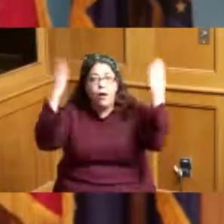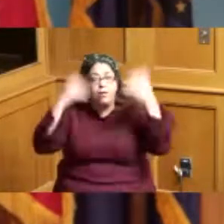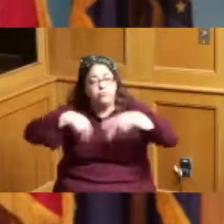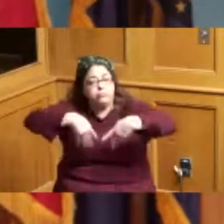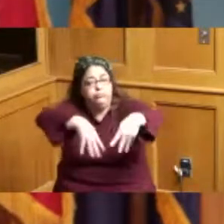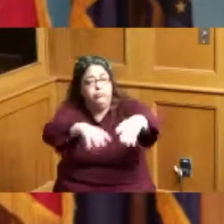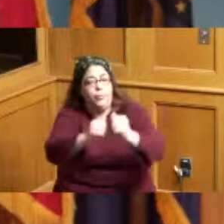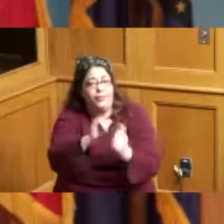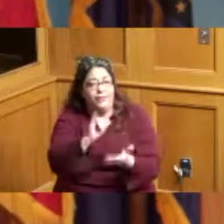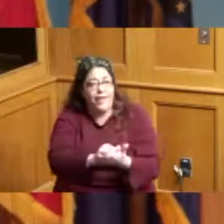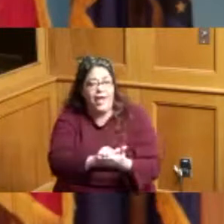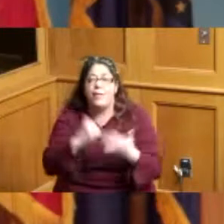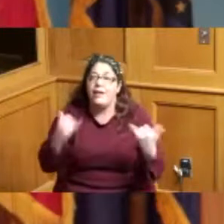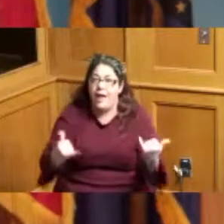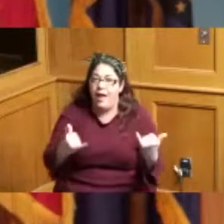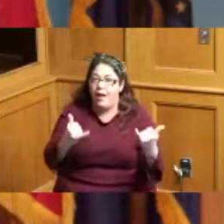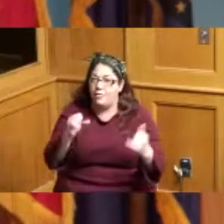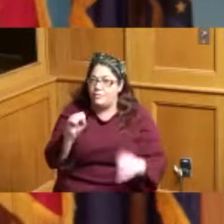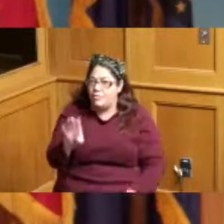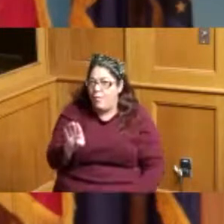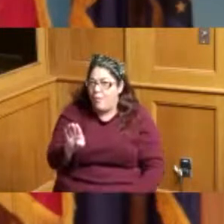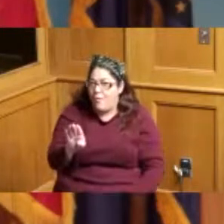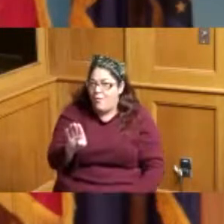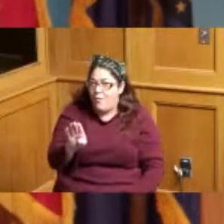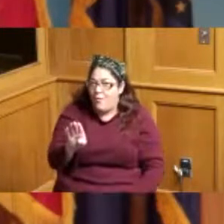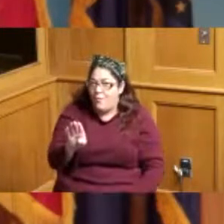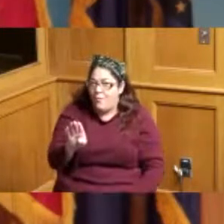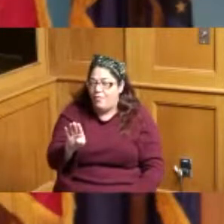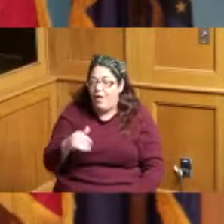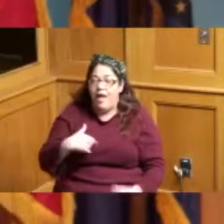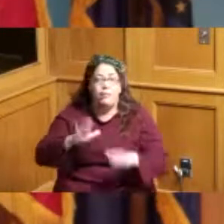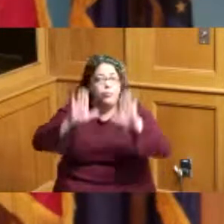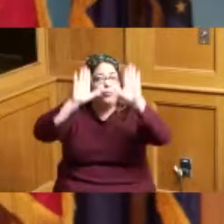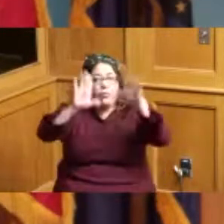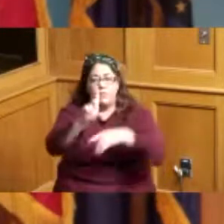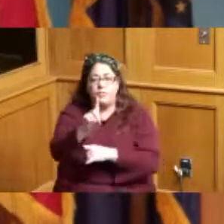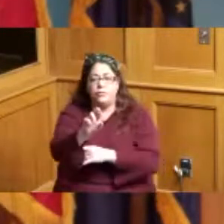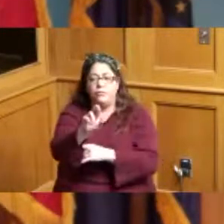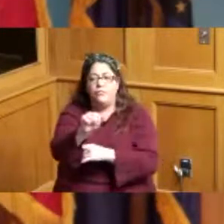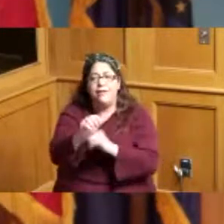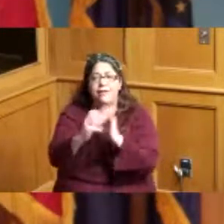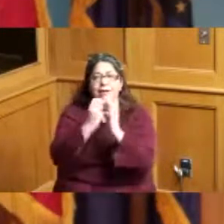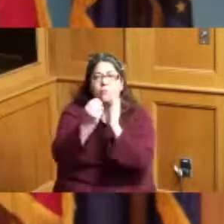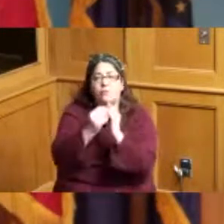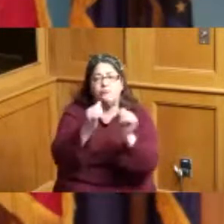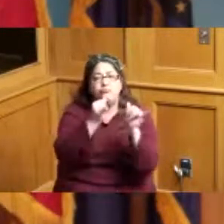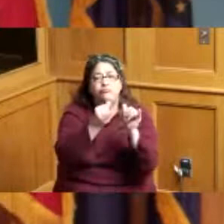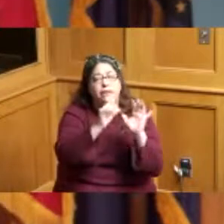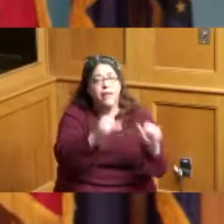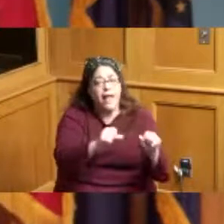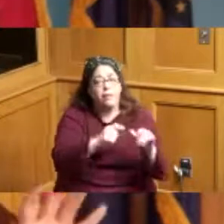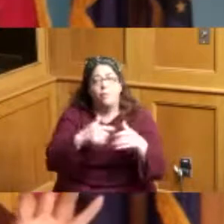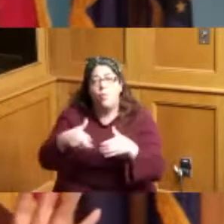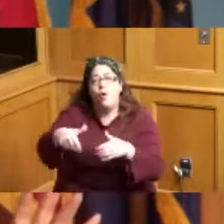but this is a Super Bowl we've had great DORAs but this is the Super Bowl how do we do those things